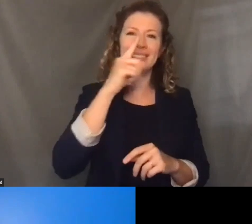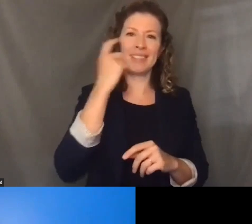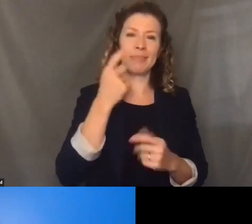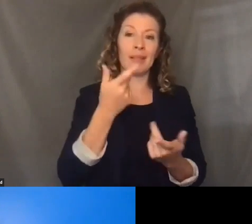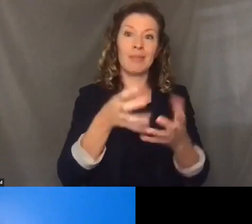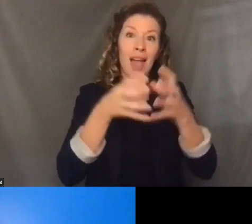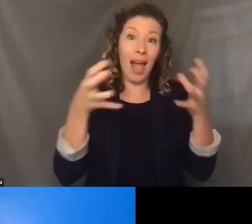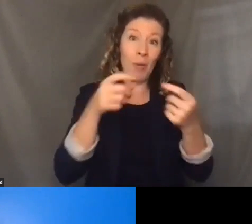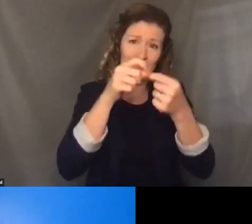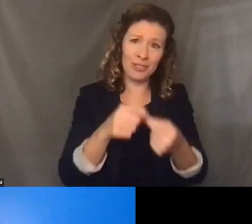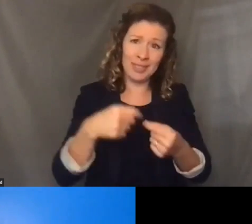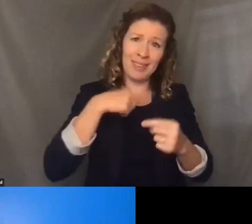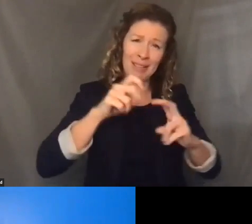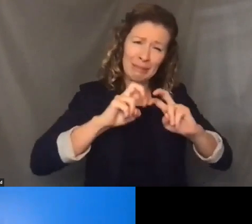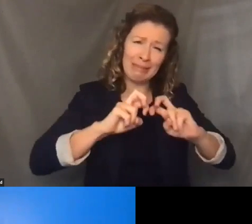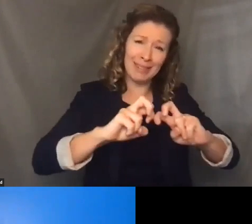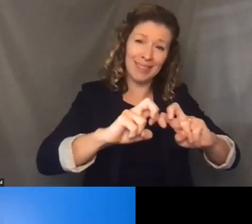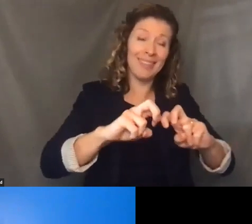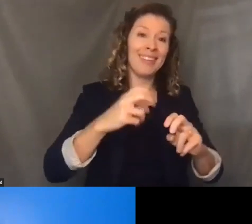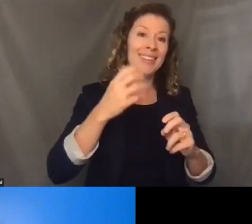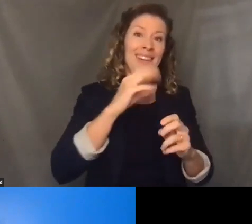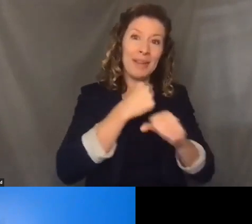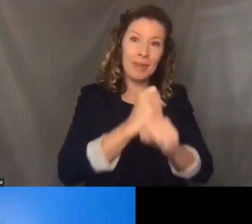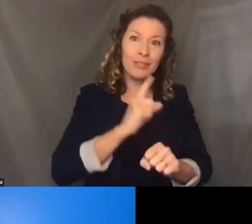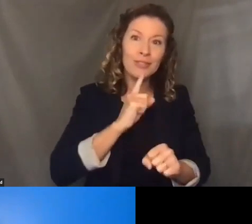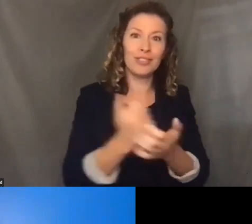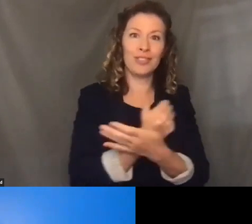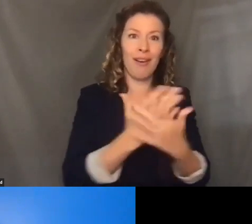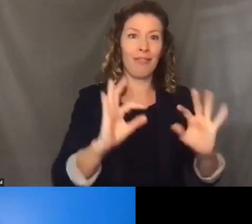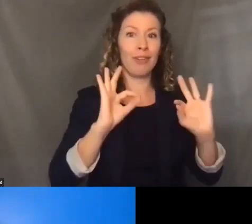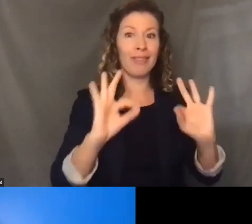i have to look into and then to make sure that everything works smoothly